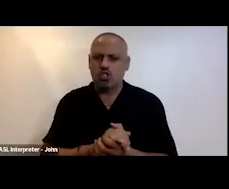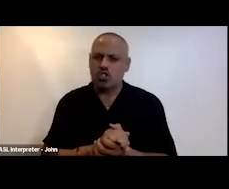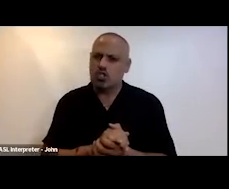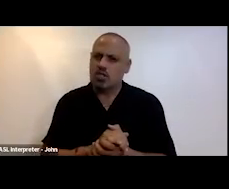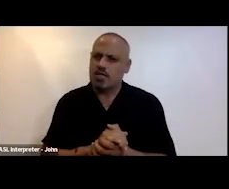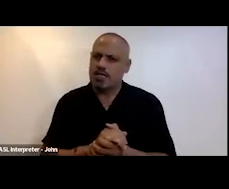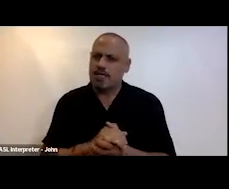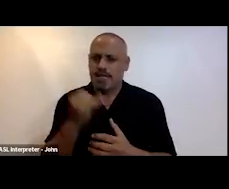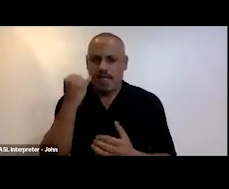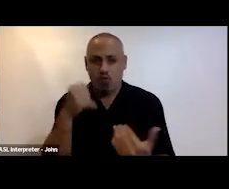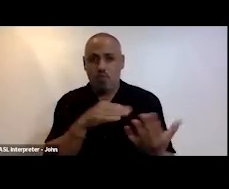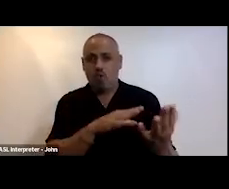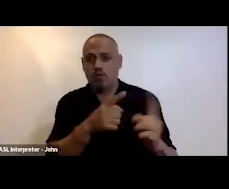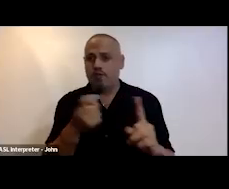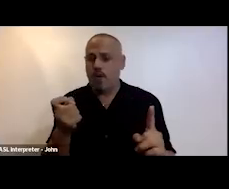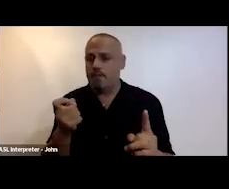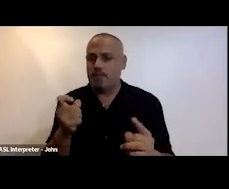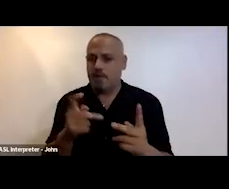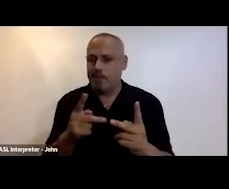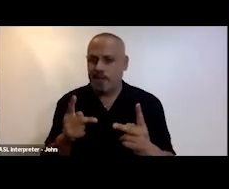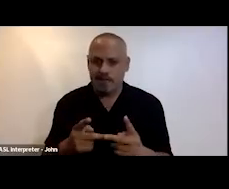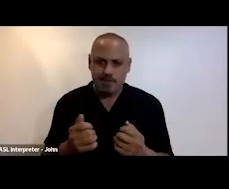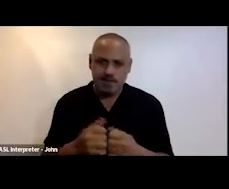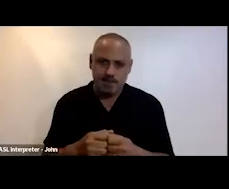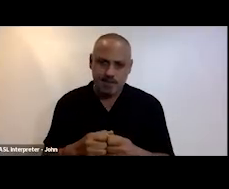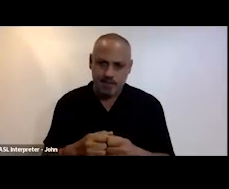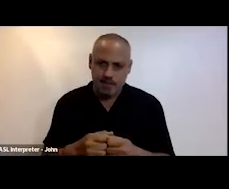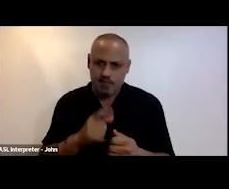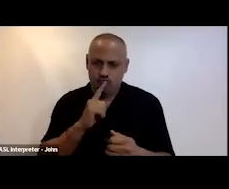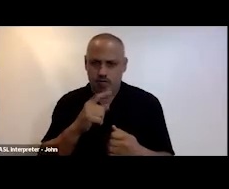If we're approaching them from a place of being really firm,